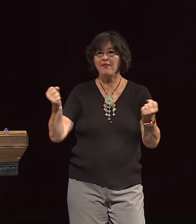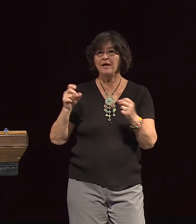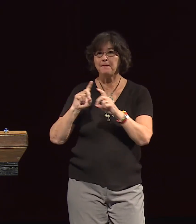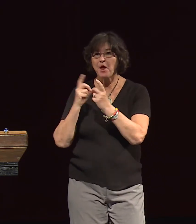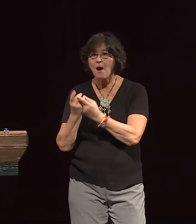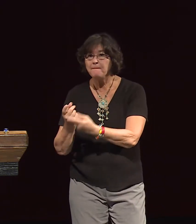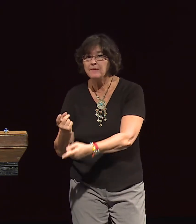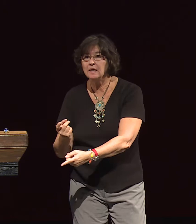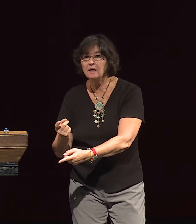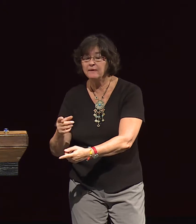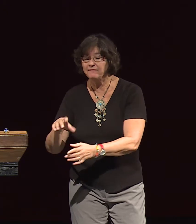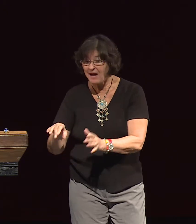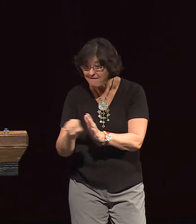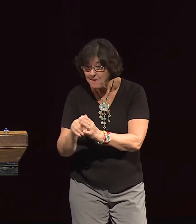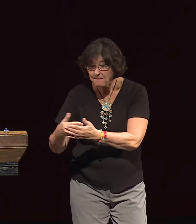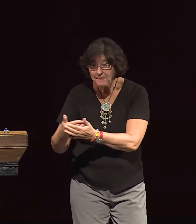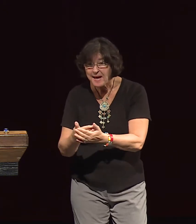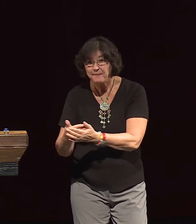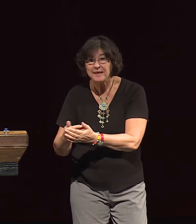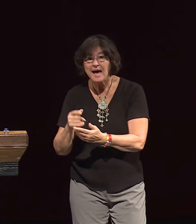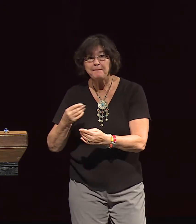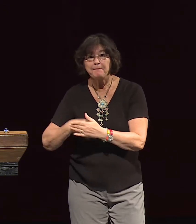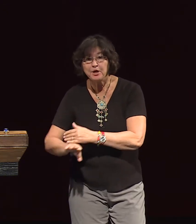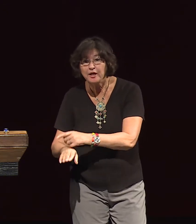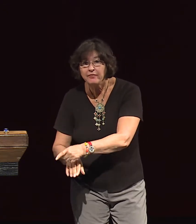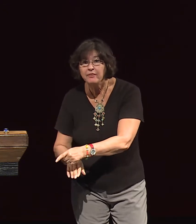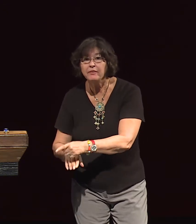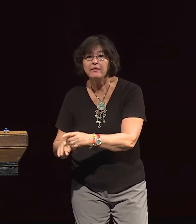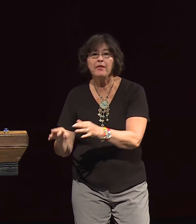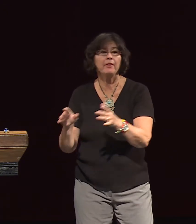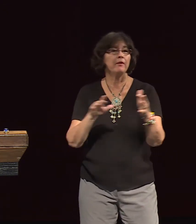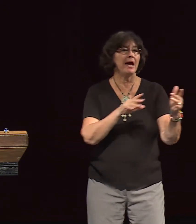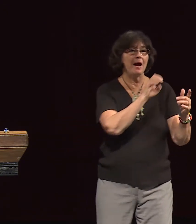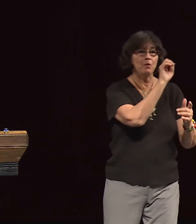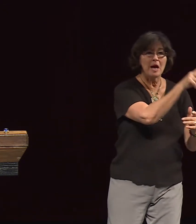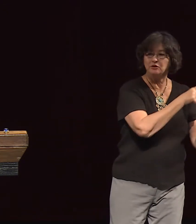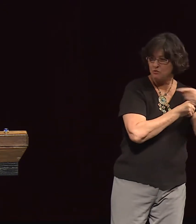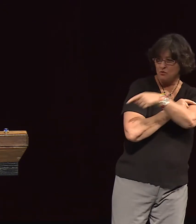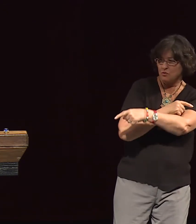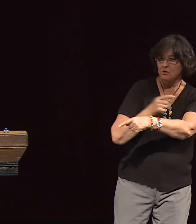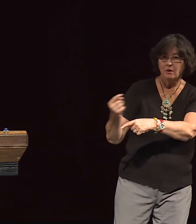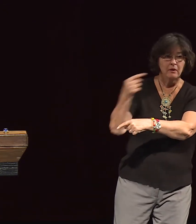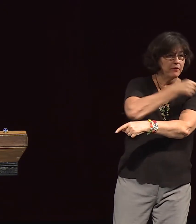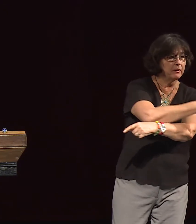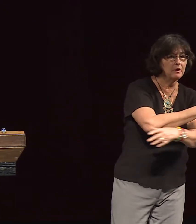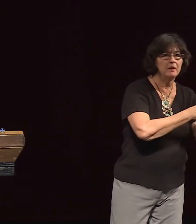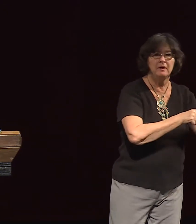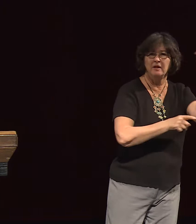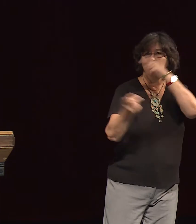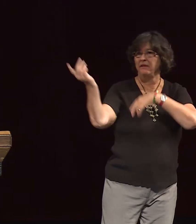for this readiness. Is it the health department, who are screening deaf children when they are born,